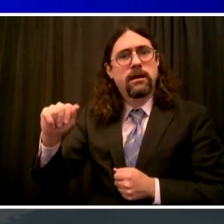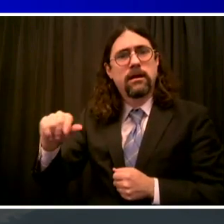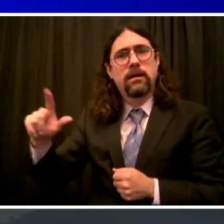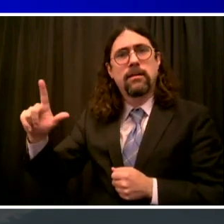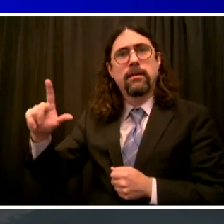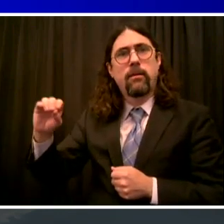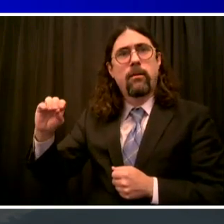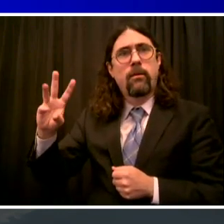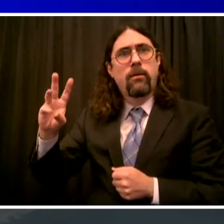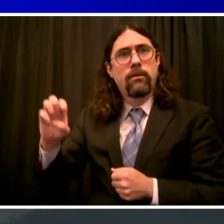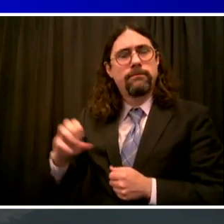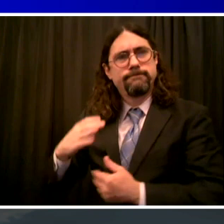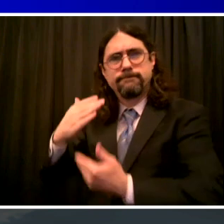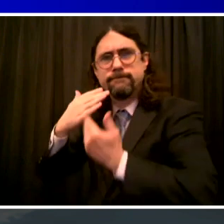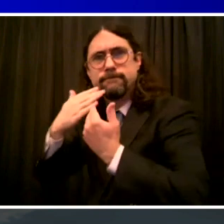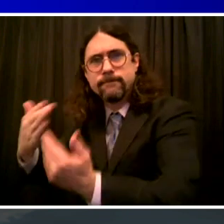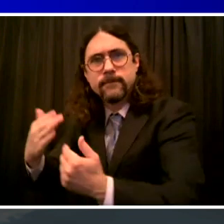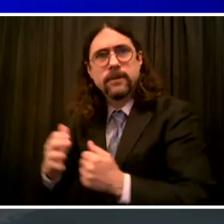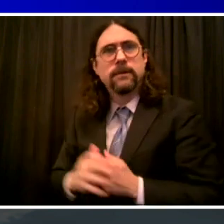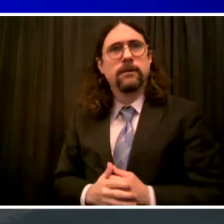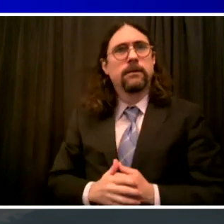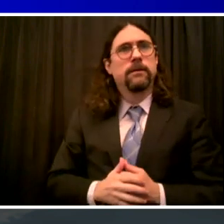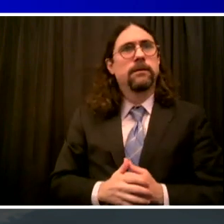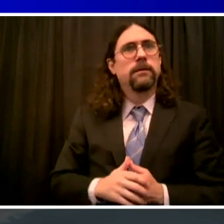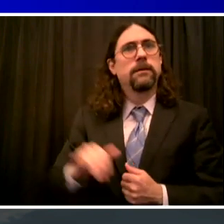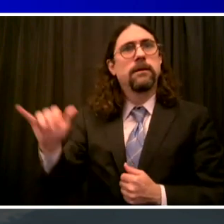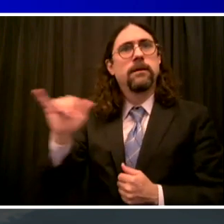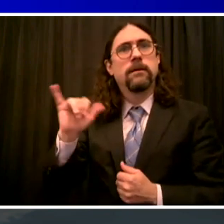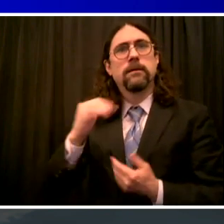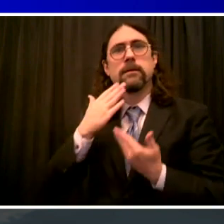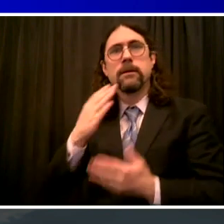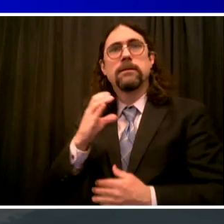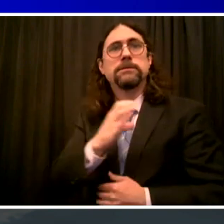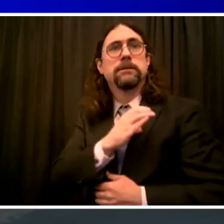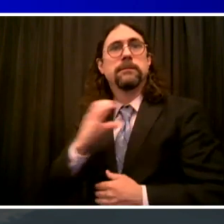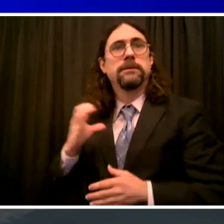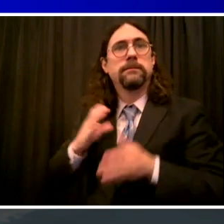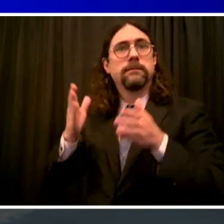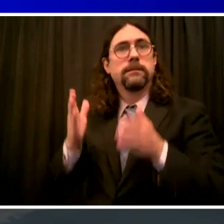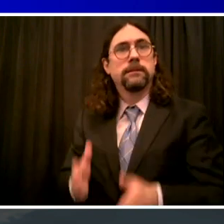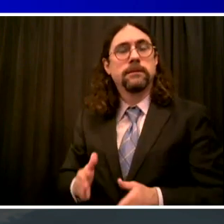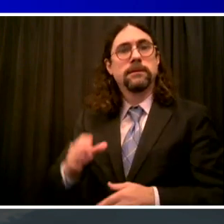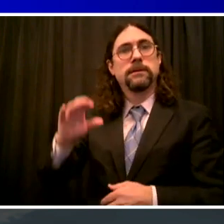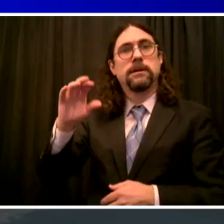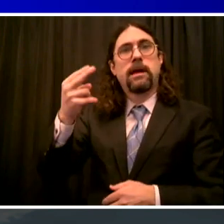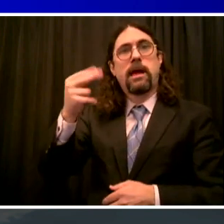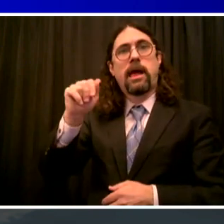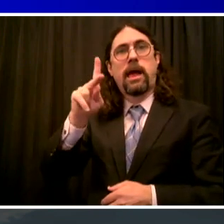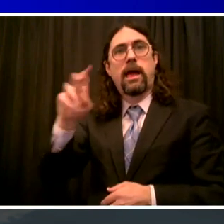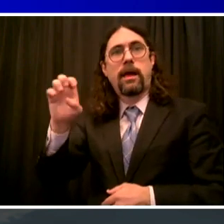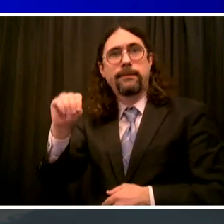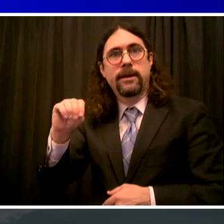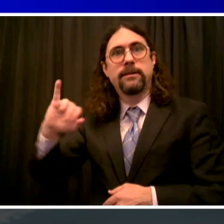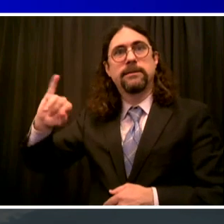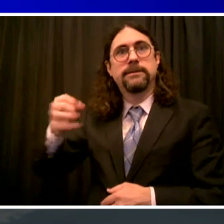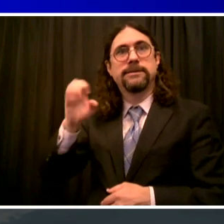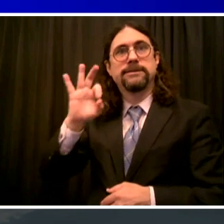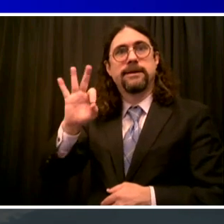APPRPROIATIONS CHAIR, CONGRESSMEMBER